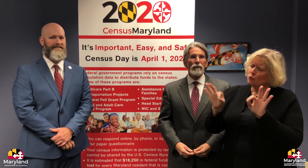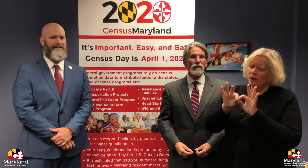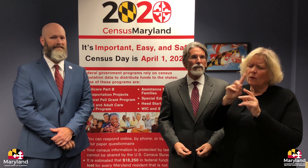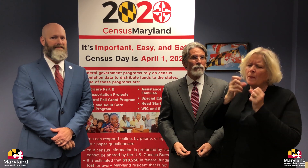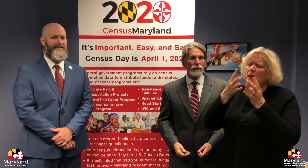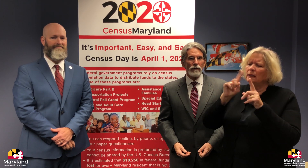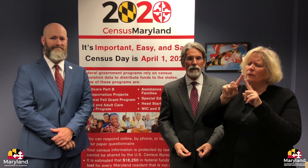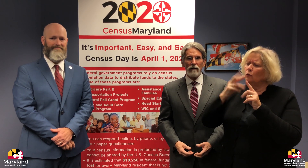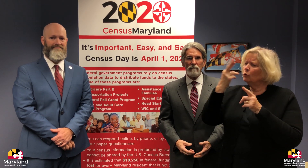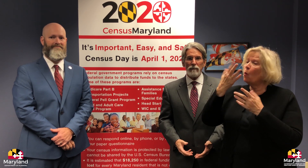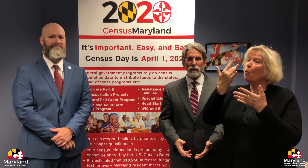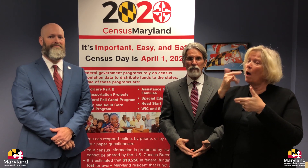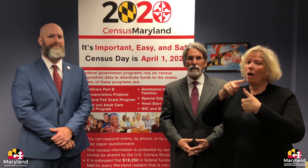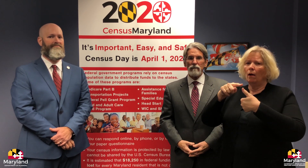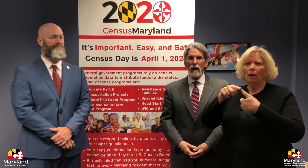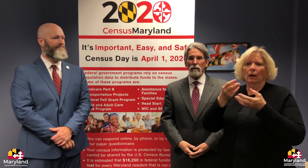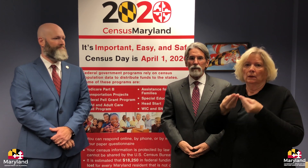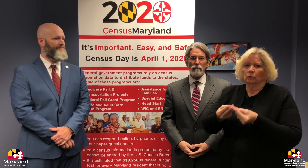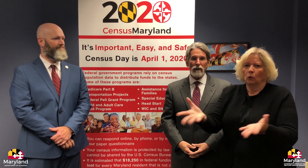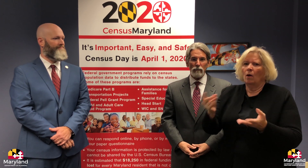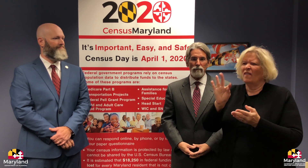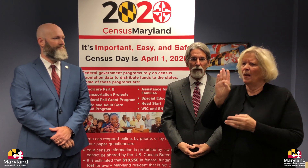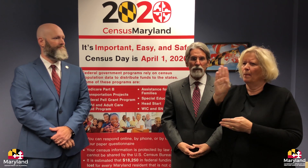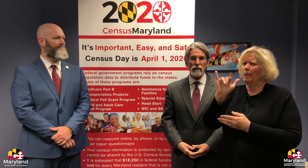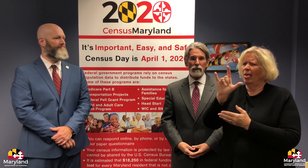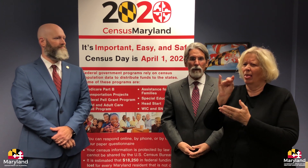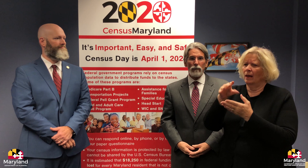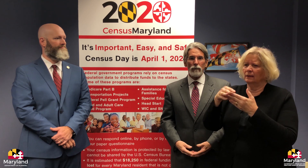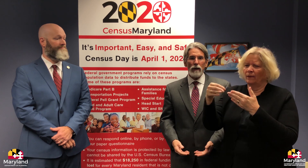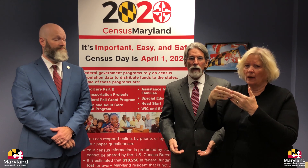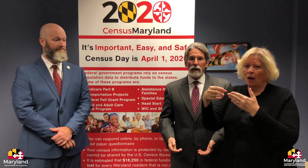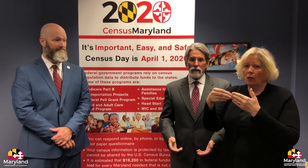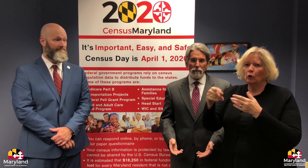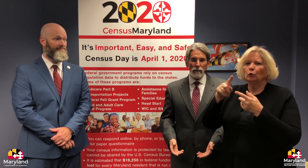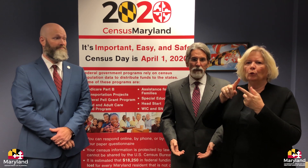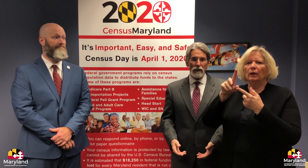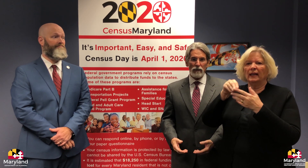From the distribution of billions of dollars in federal funds that go to government and